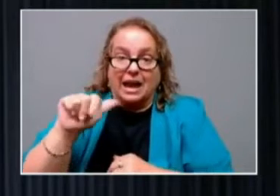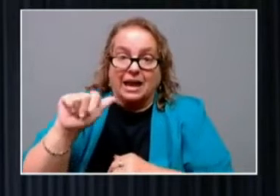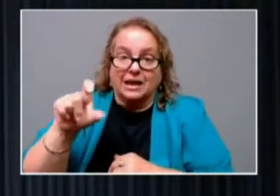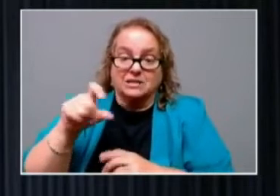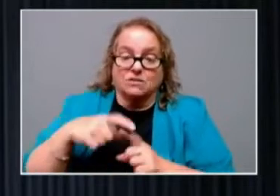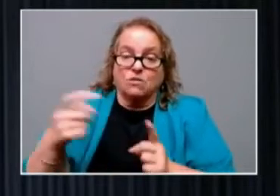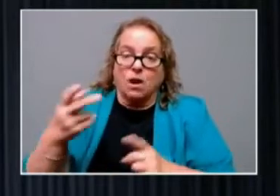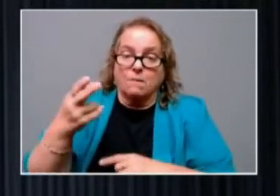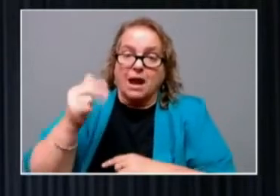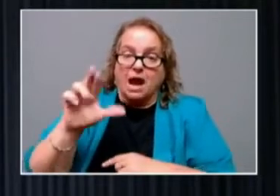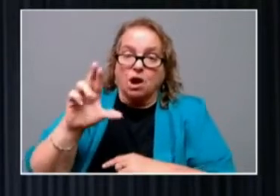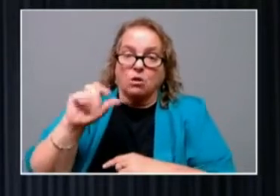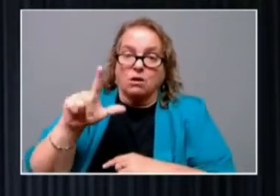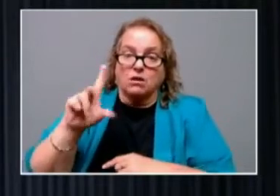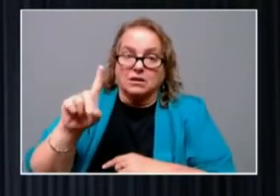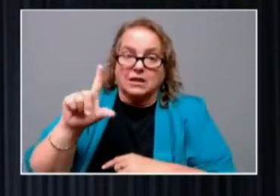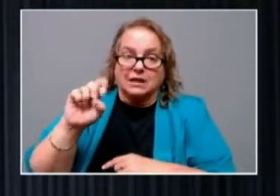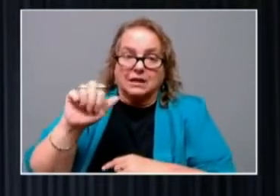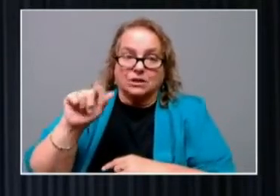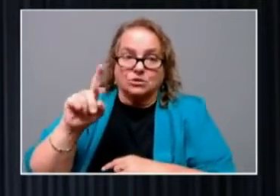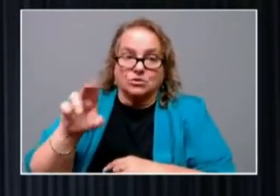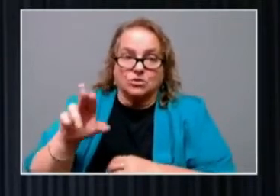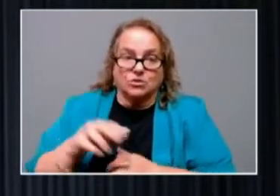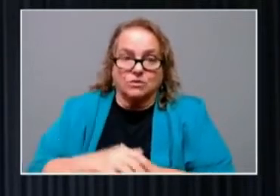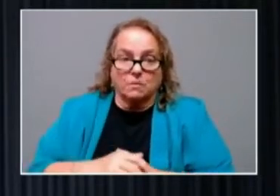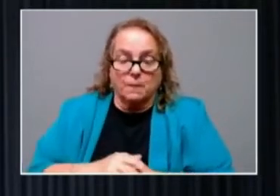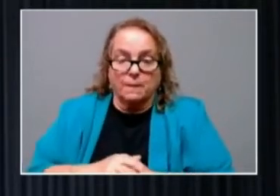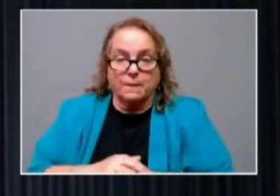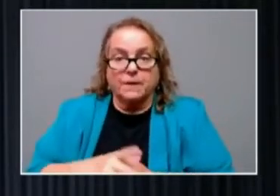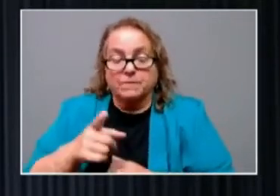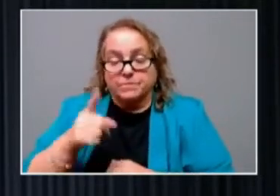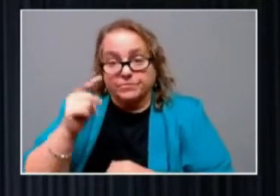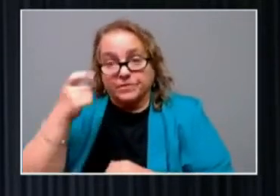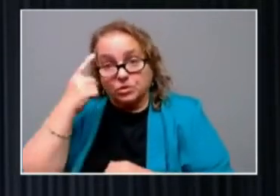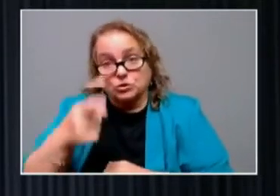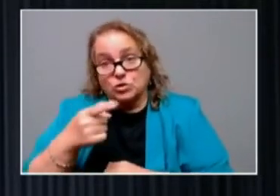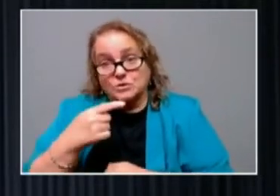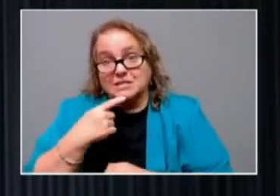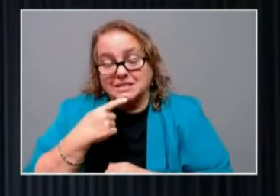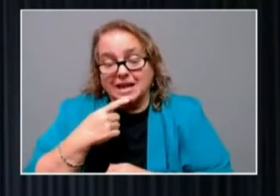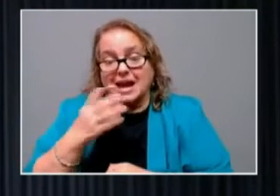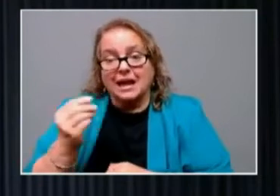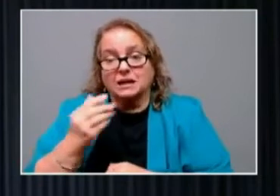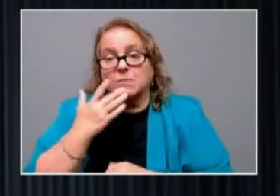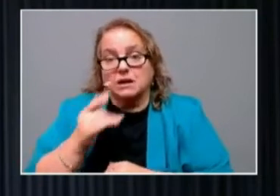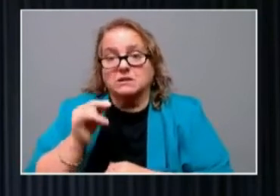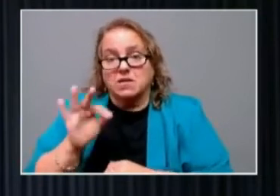the opener you said. And because of the bills in general Assembly passed, you